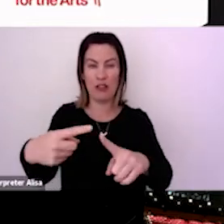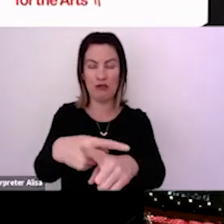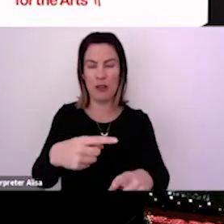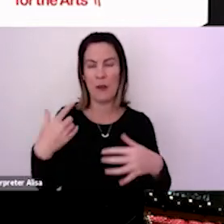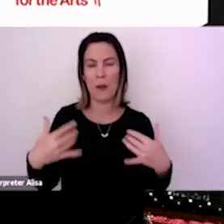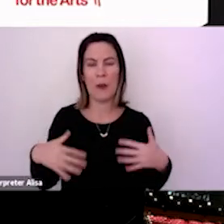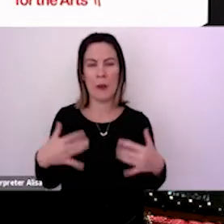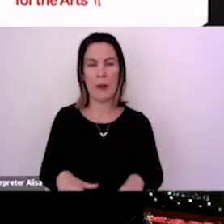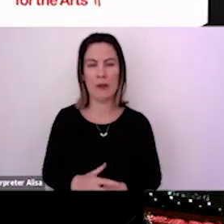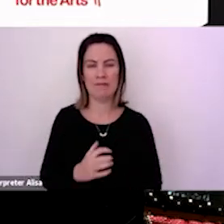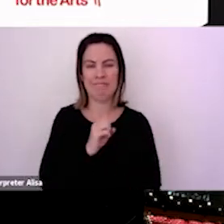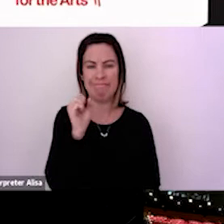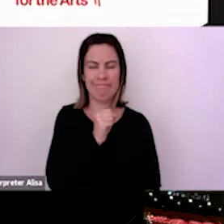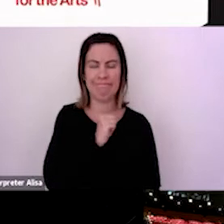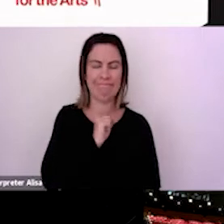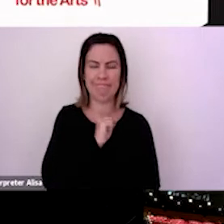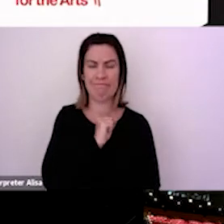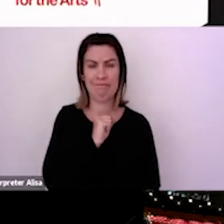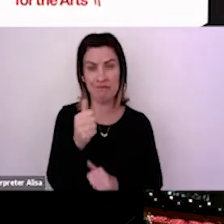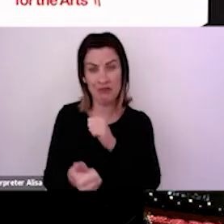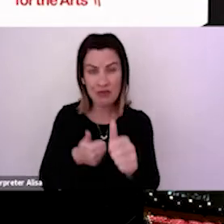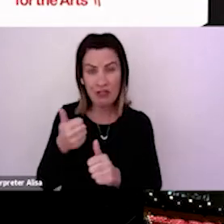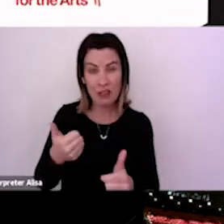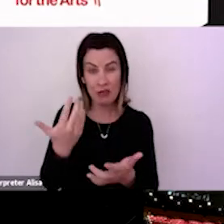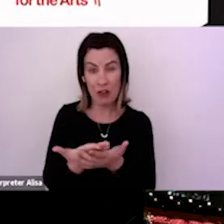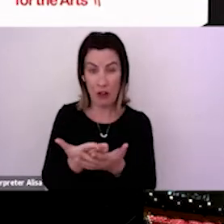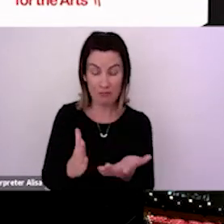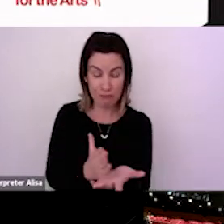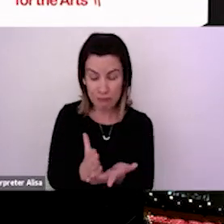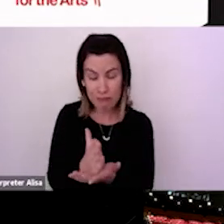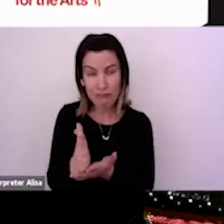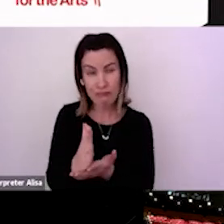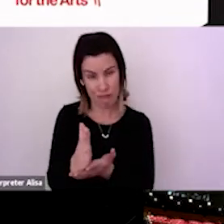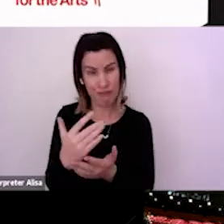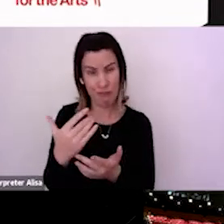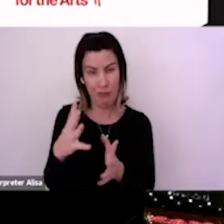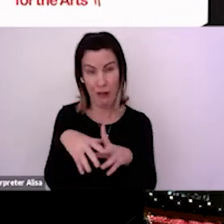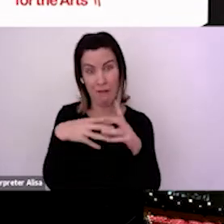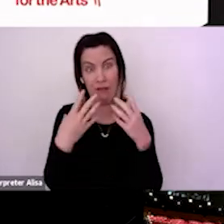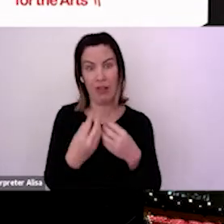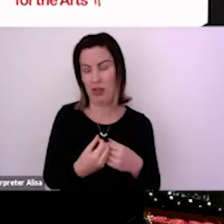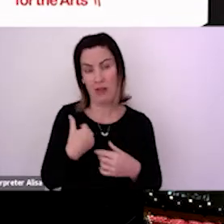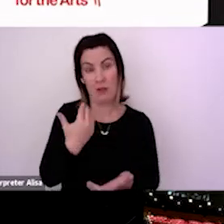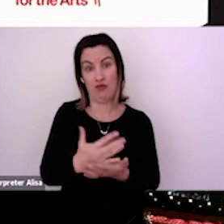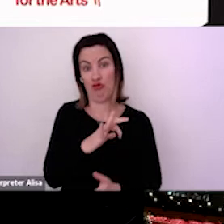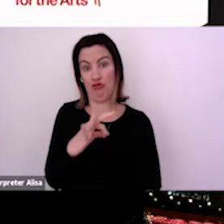Oh! Well done on navigating all of that. My goodness. I am sure you are not alone there. Thank you for